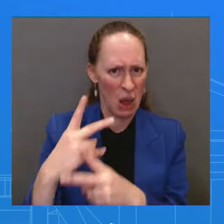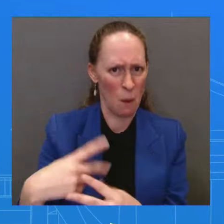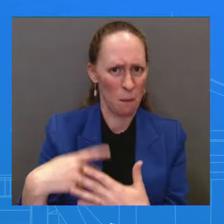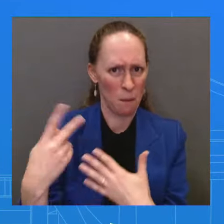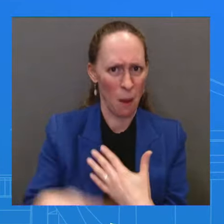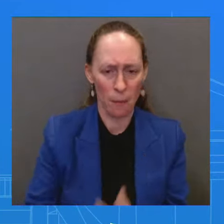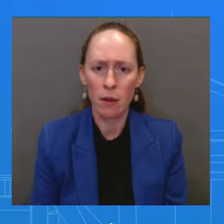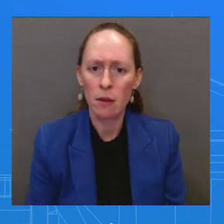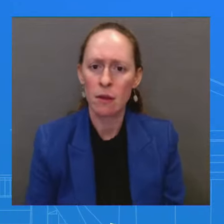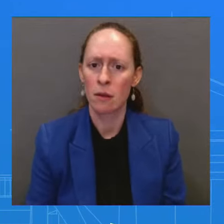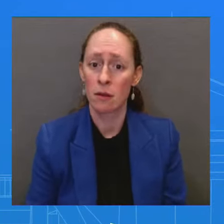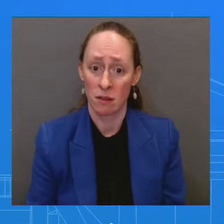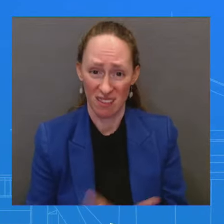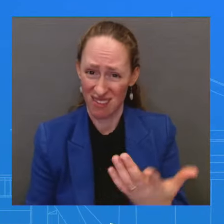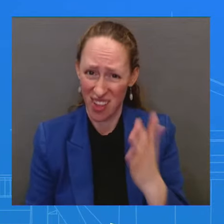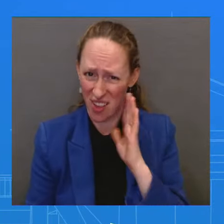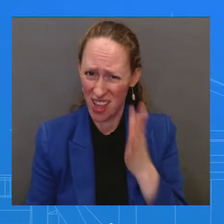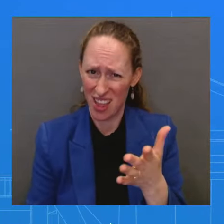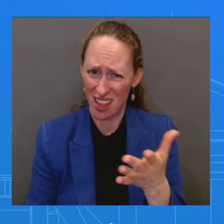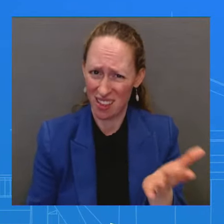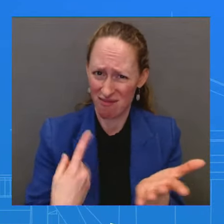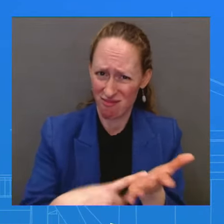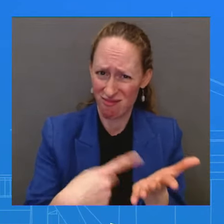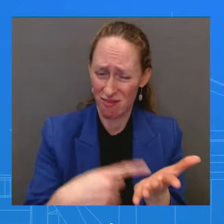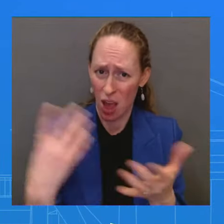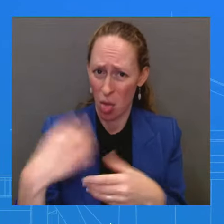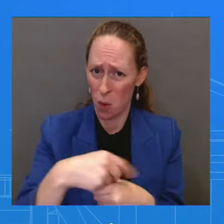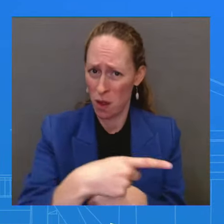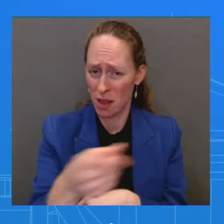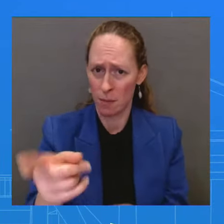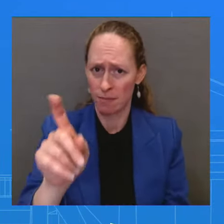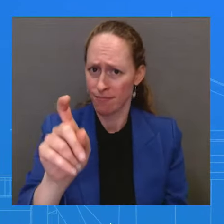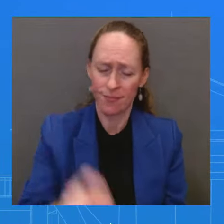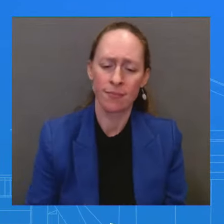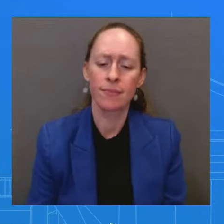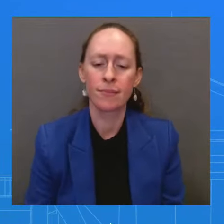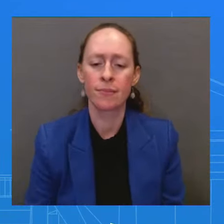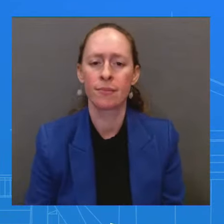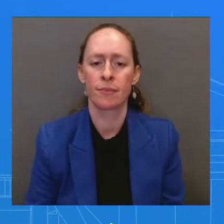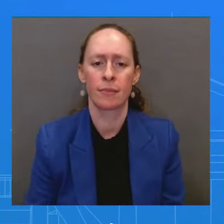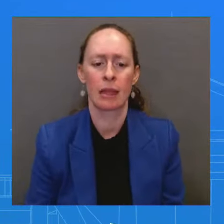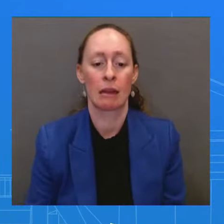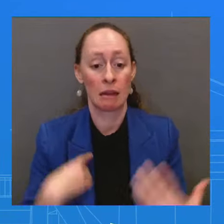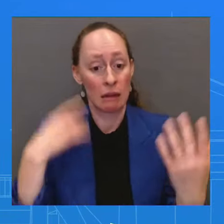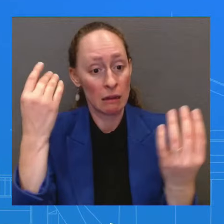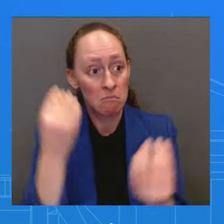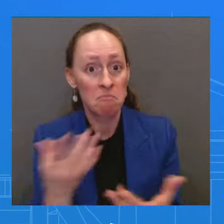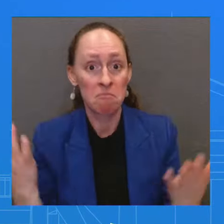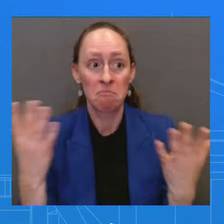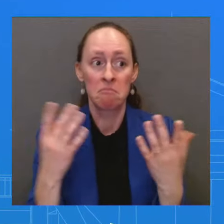to make at this time. What I can say is that through the rulemaking process, we are certainly focused on making sure